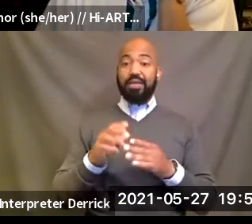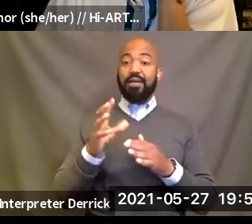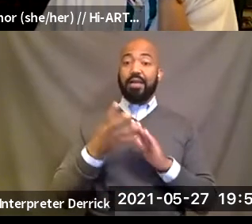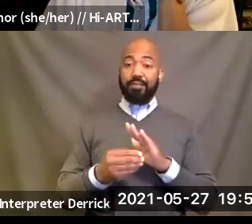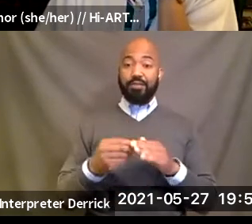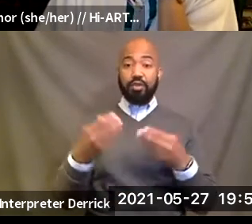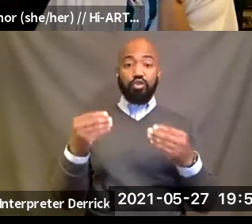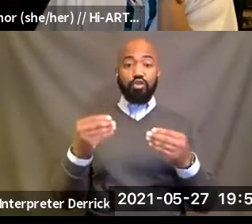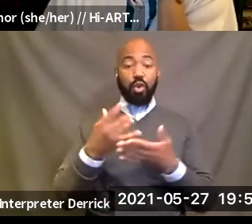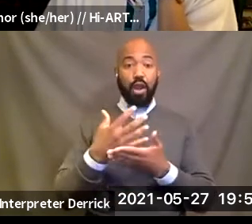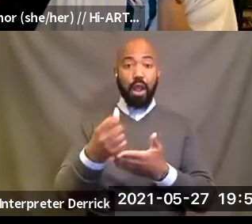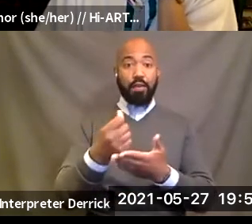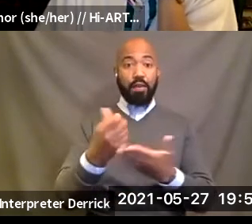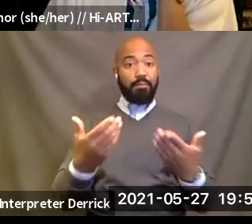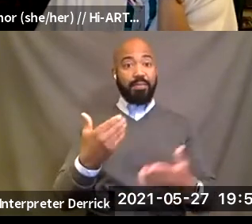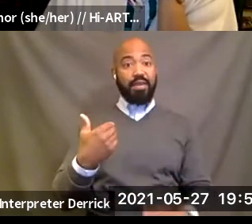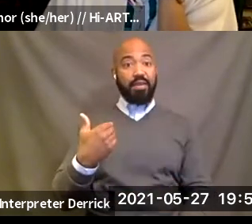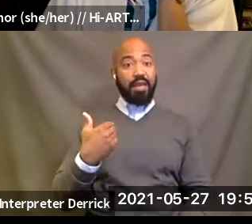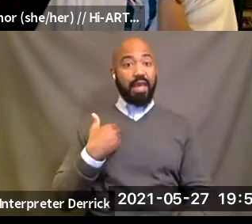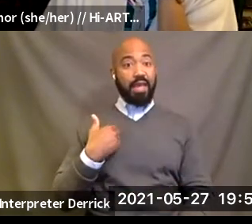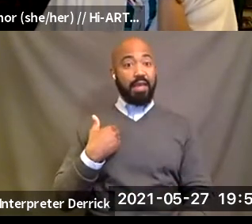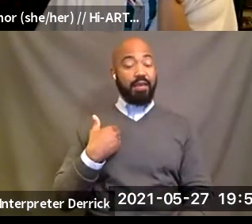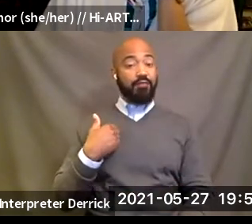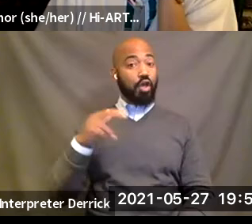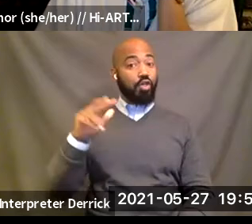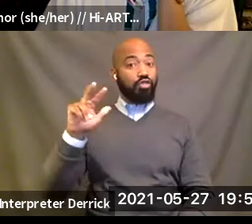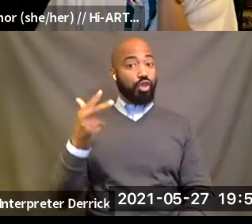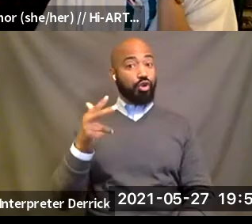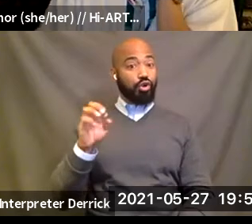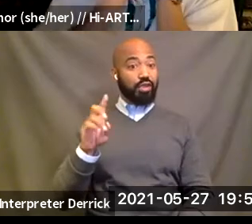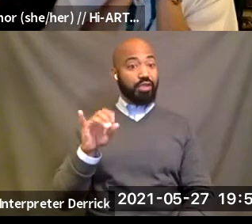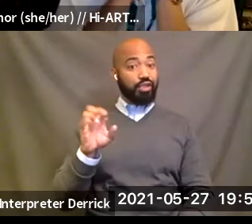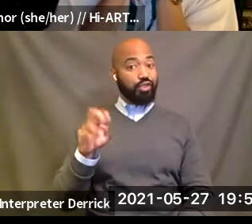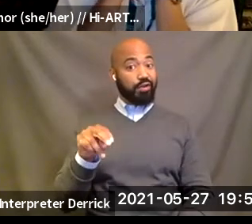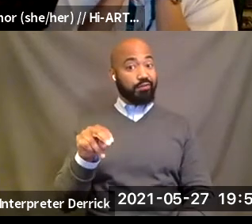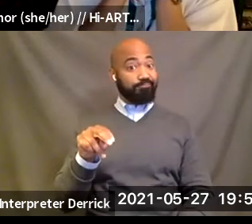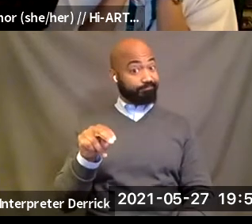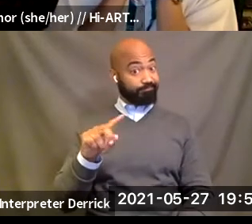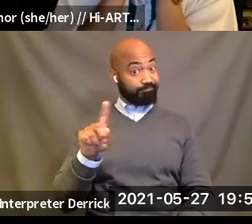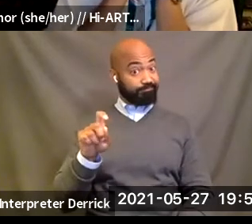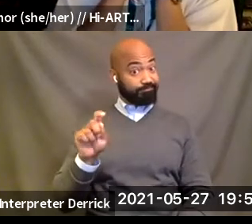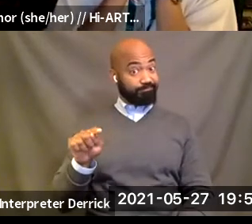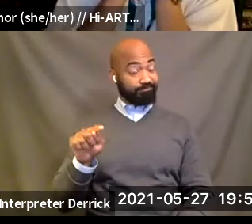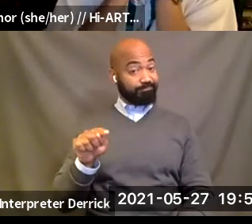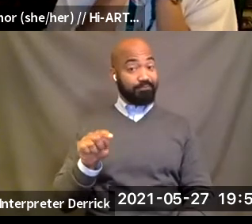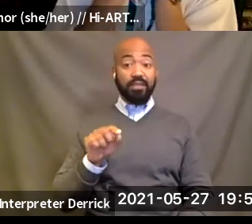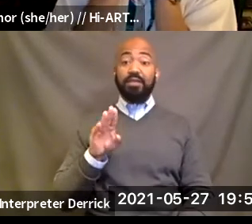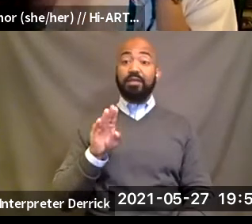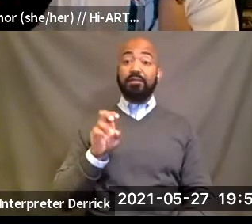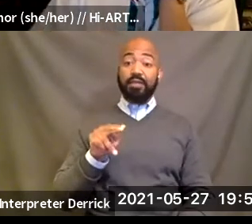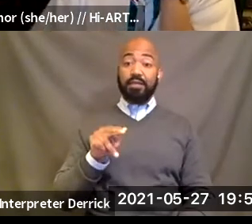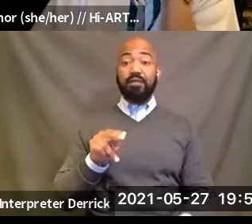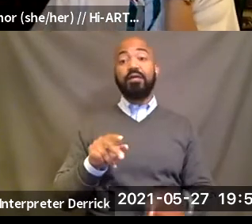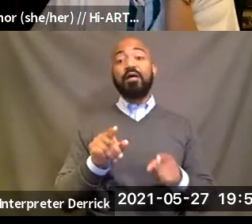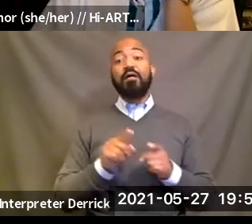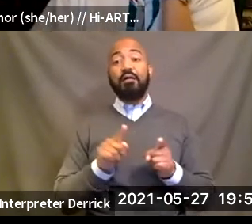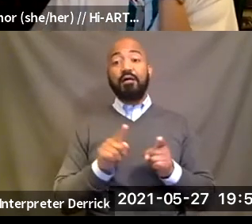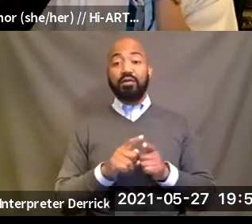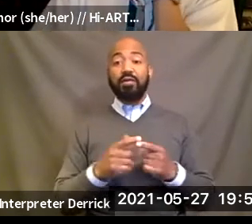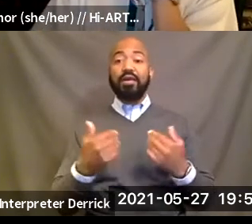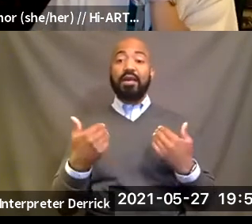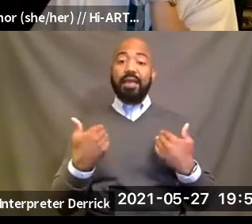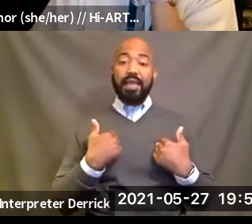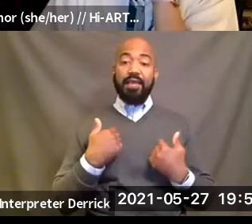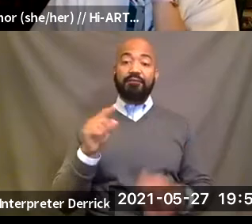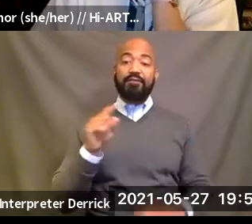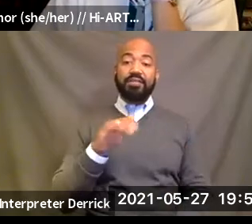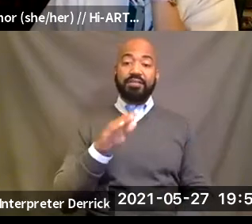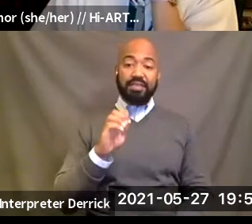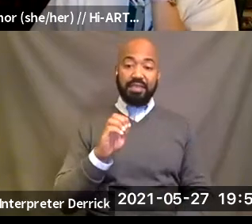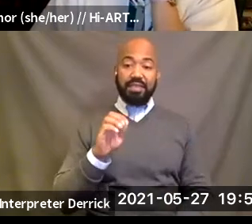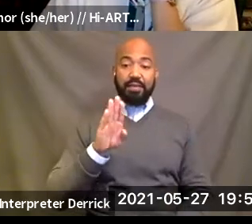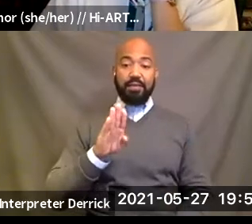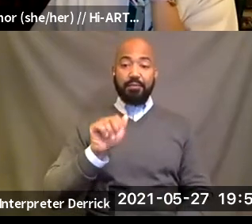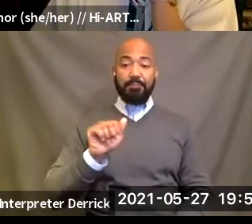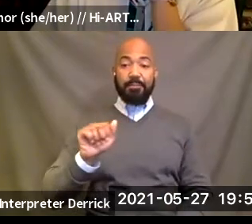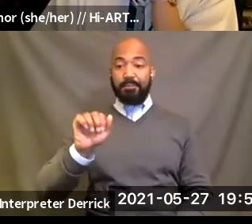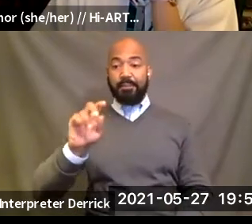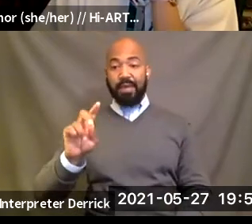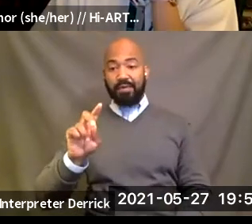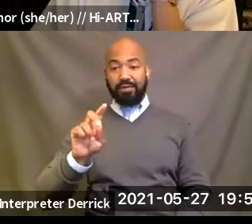Kirya Traber (she/her): brooks Academy of arts and dance where charles's hailing from, and then we also have a very profound question from kayla we'll see if each of you can answer this in two minutes, as well as actually answering the other question which is.